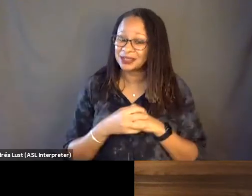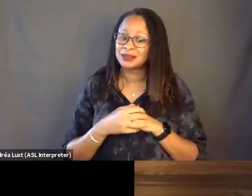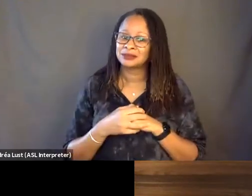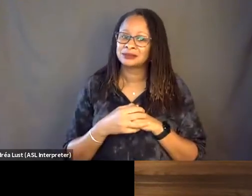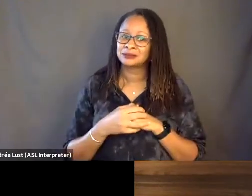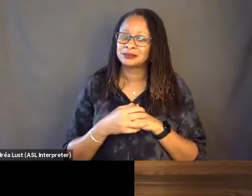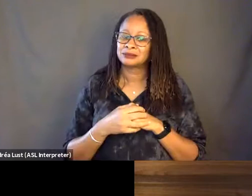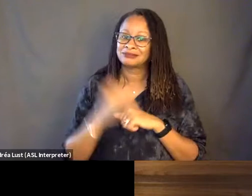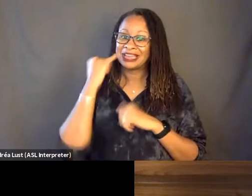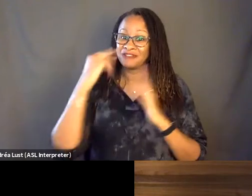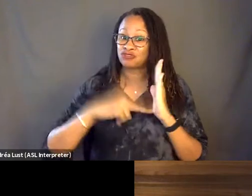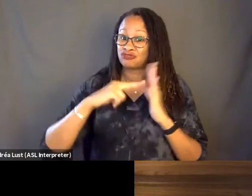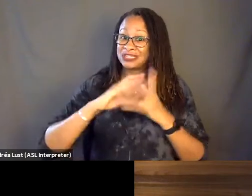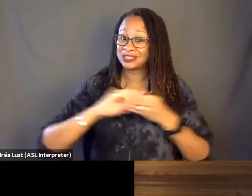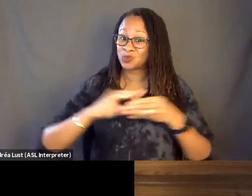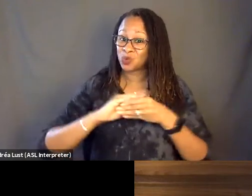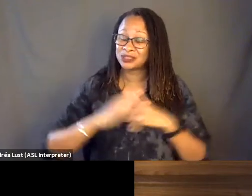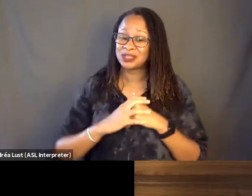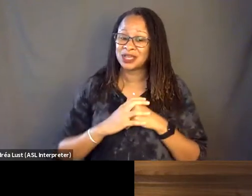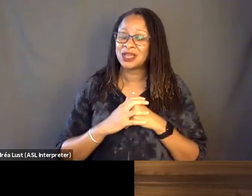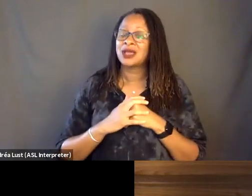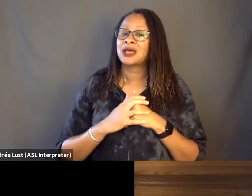if you read the stories and Bob Woodward's book that just came